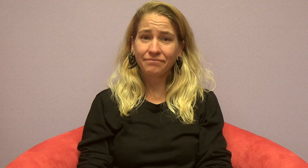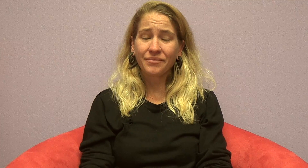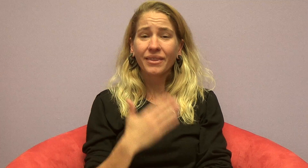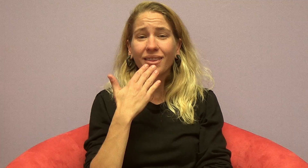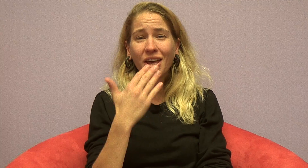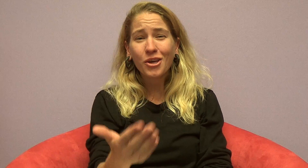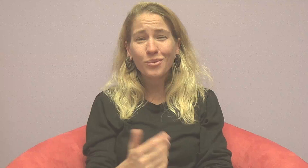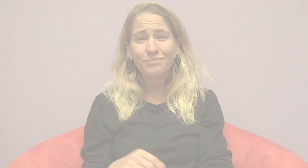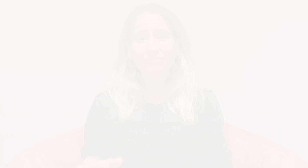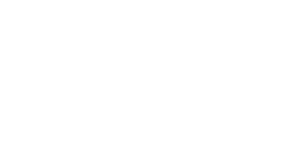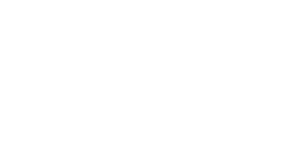Thank you.